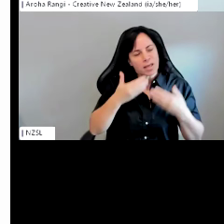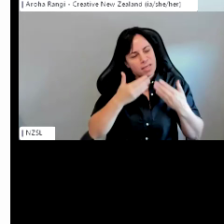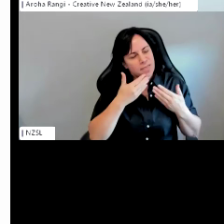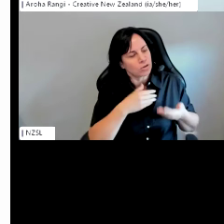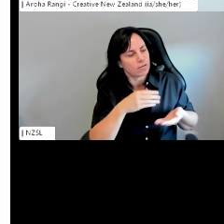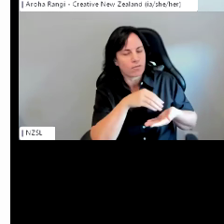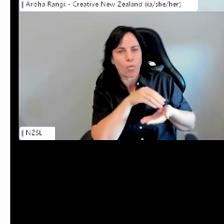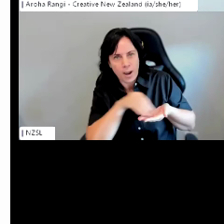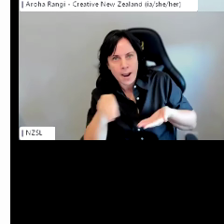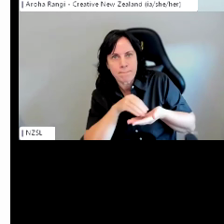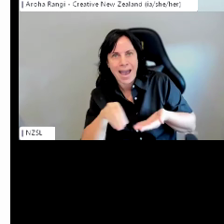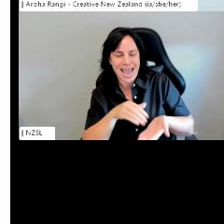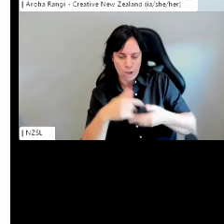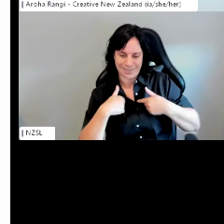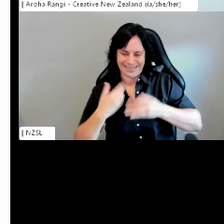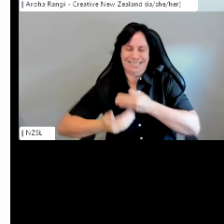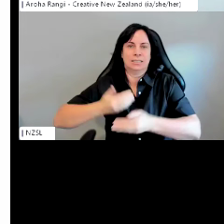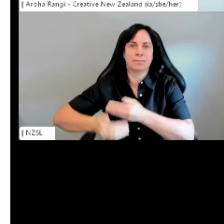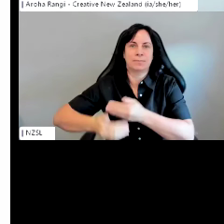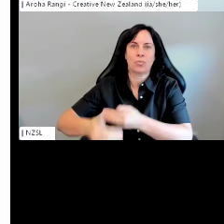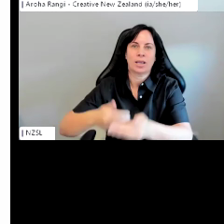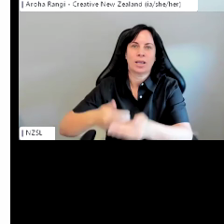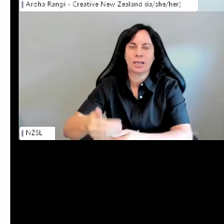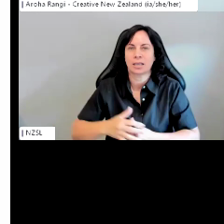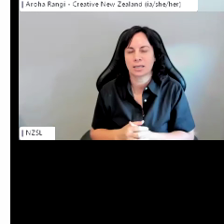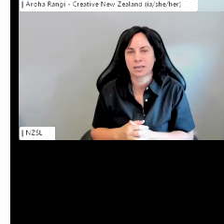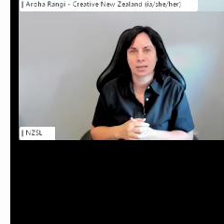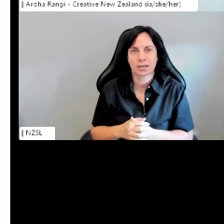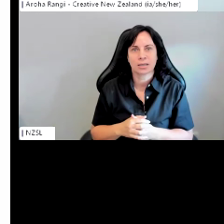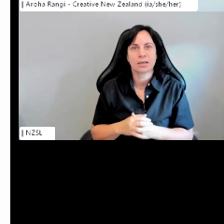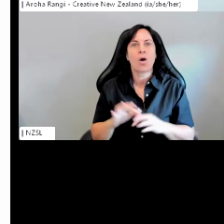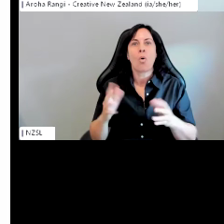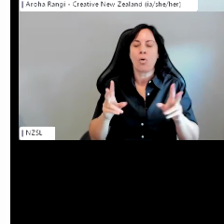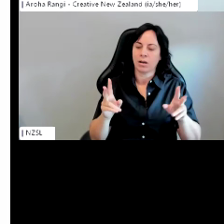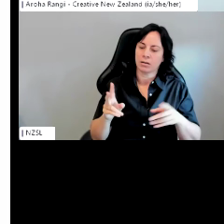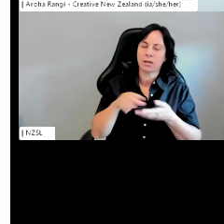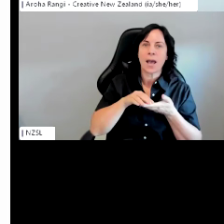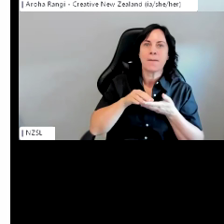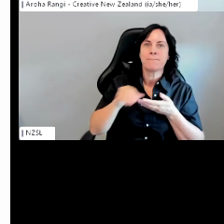got something variously called I've seen it called pay it forward pricing. I've also seen it called